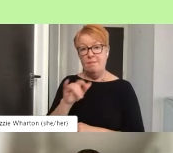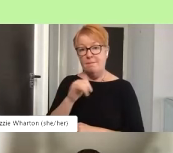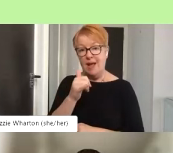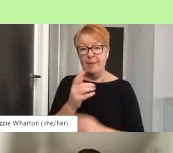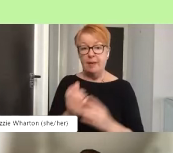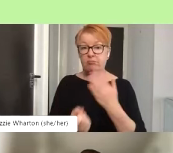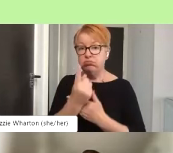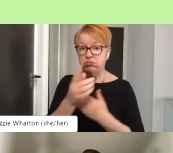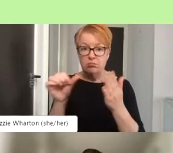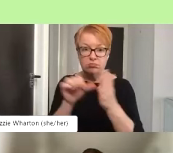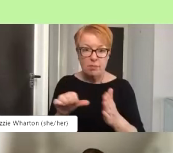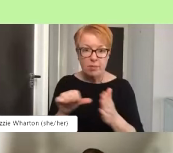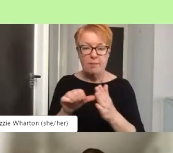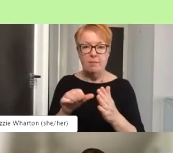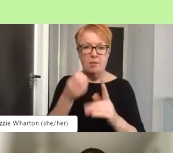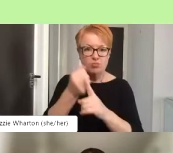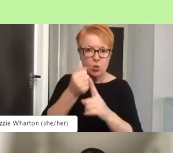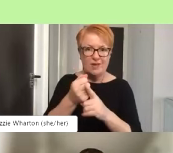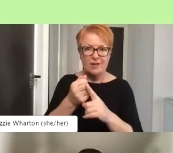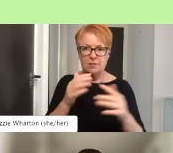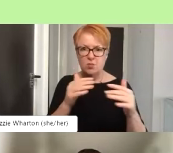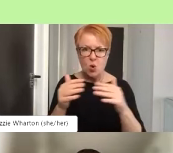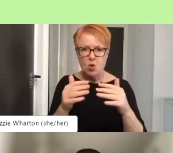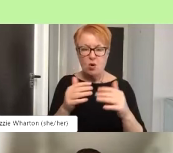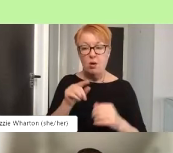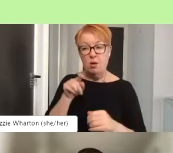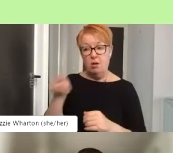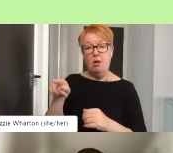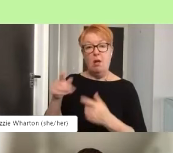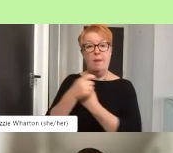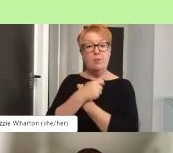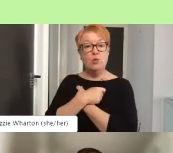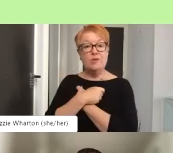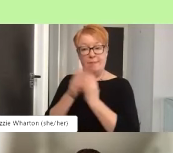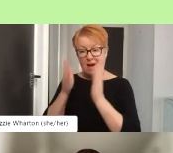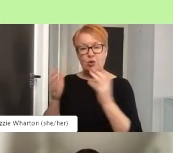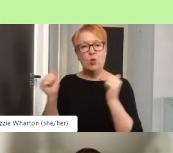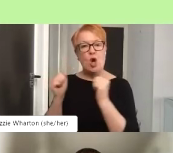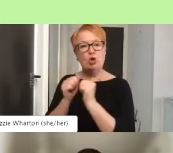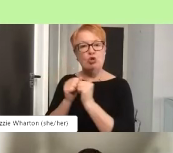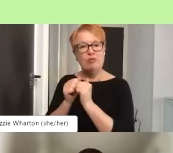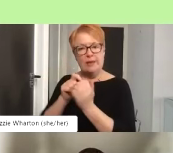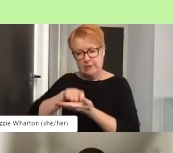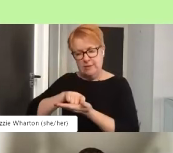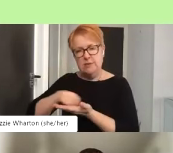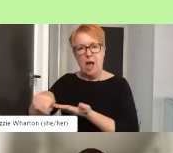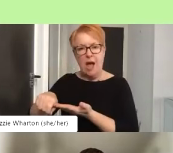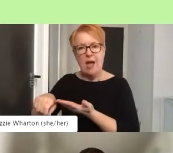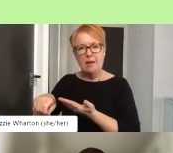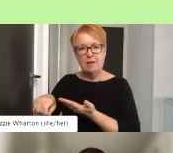which says, under specific conditions, specific kind of uprisings that we defined together